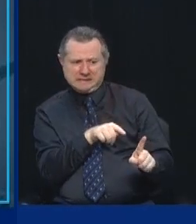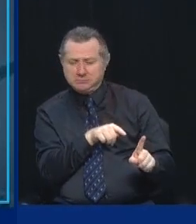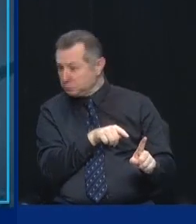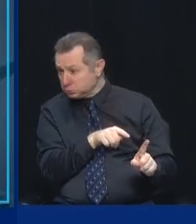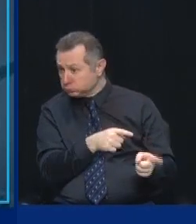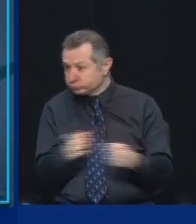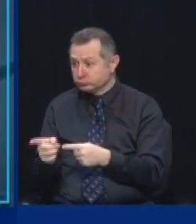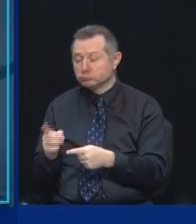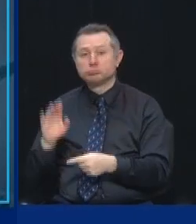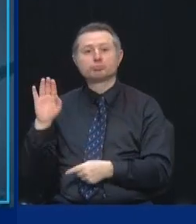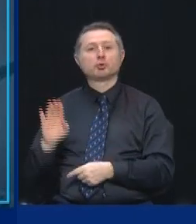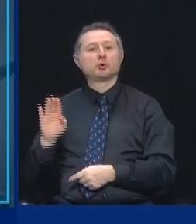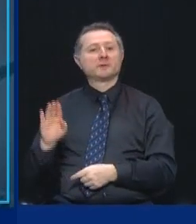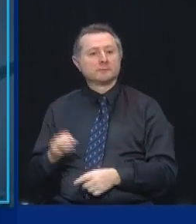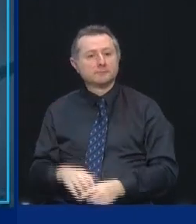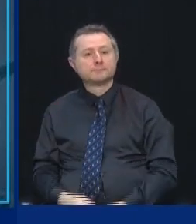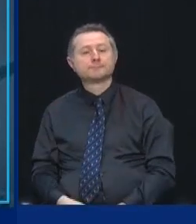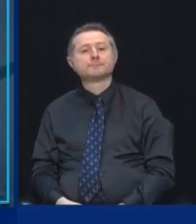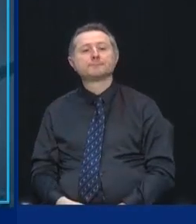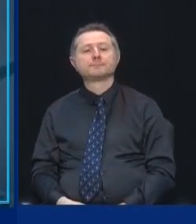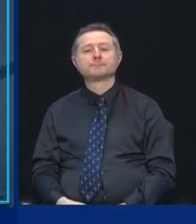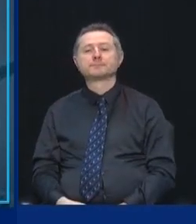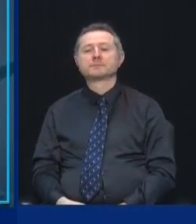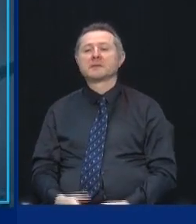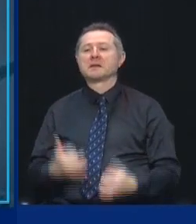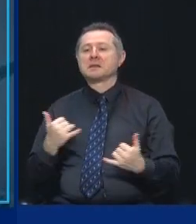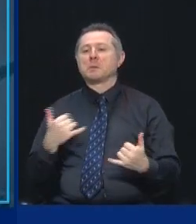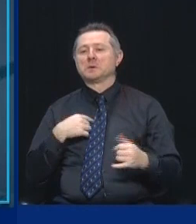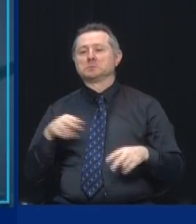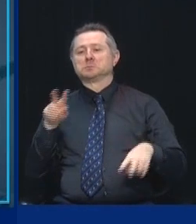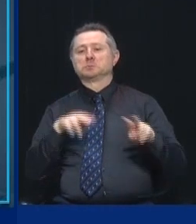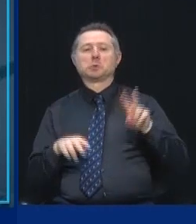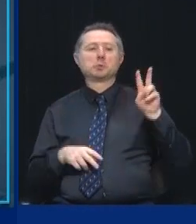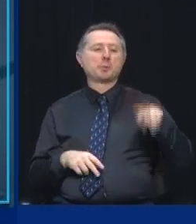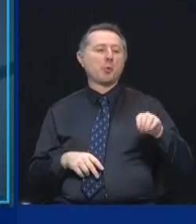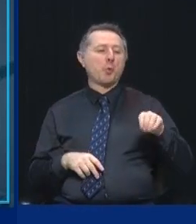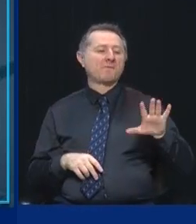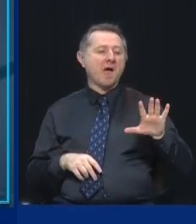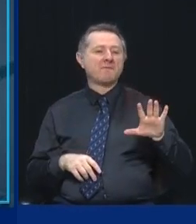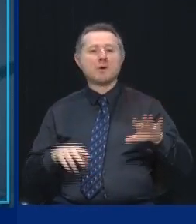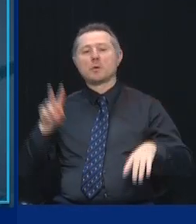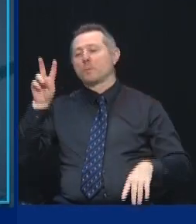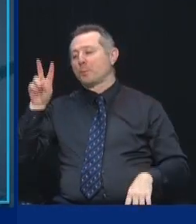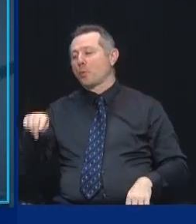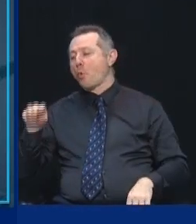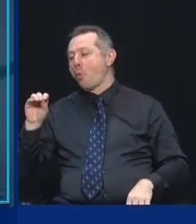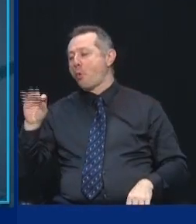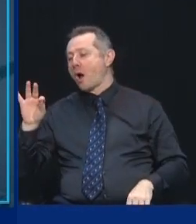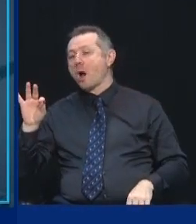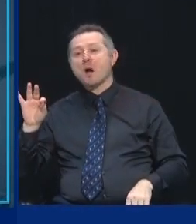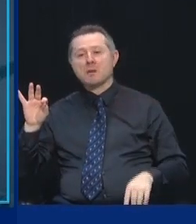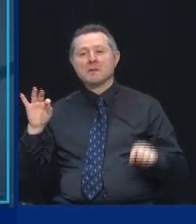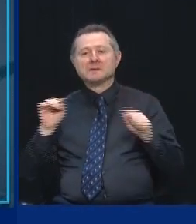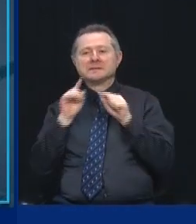ACTUALLY HIGHER NOW WHICH IS A CHANGE. WE'VE HAD STATEN ISLAND WHICH HAD THE HIGHEST POSITIVITY FOR QUITE SOME TIME.